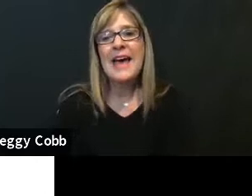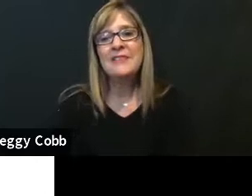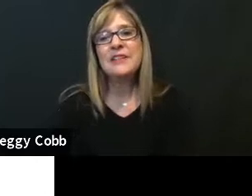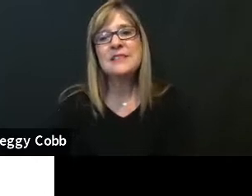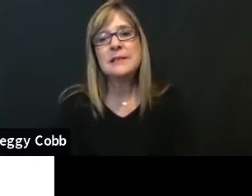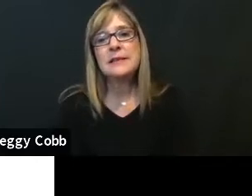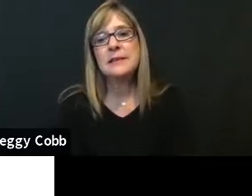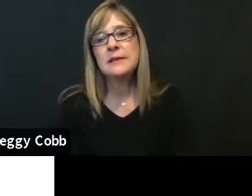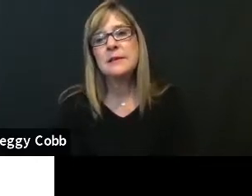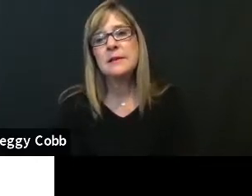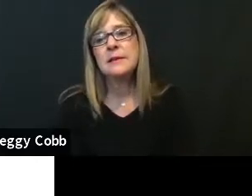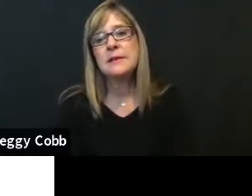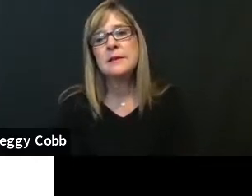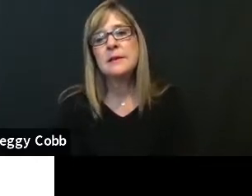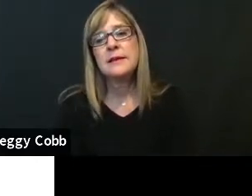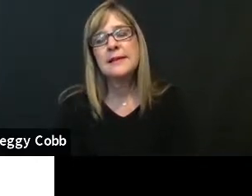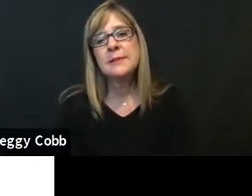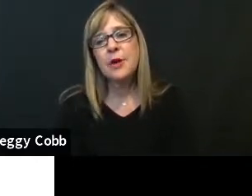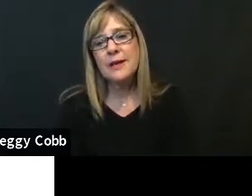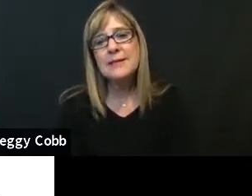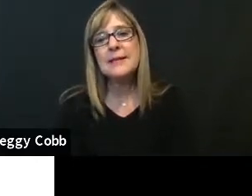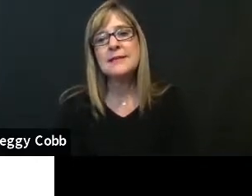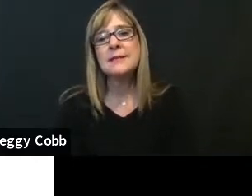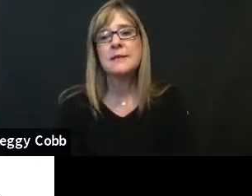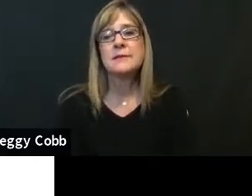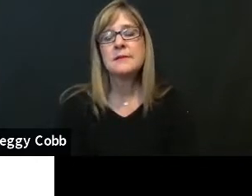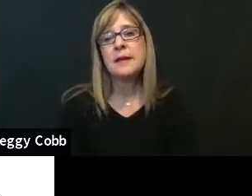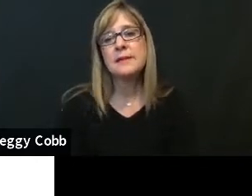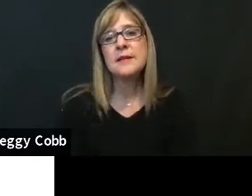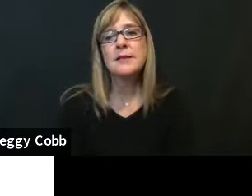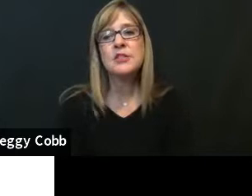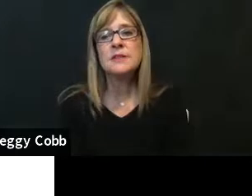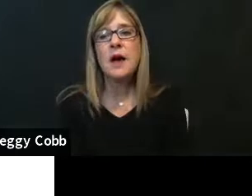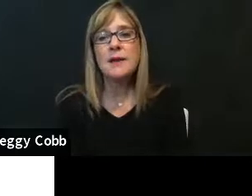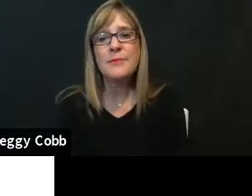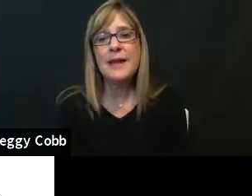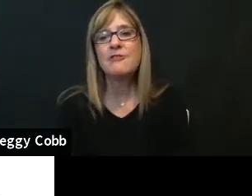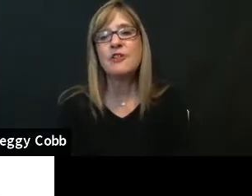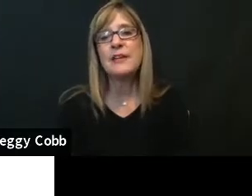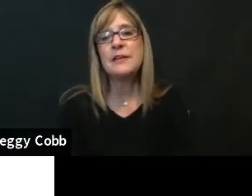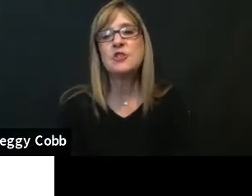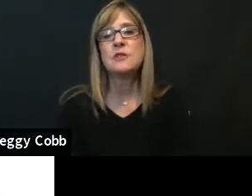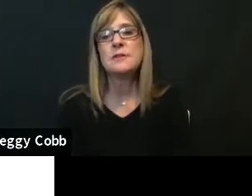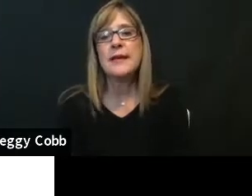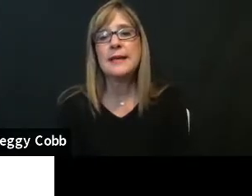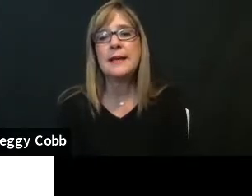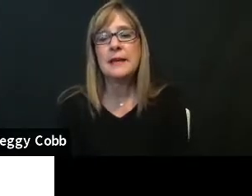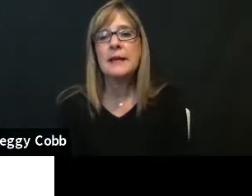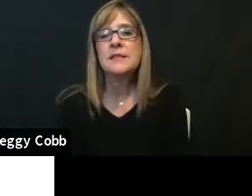Advocacy. It's a process. It's not just automatic for each setting